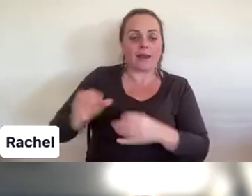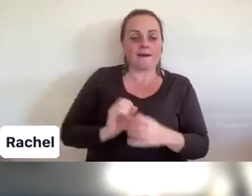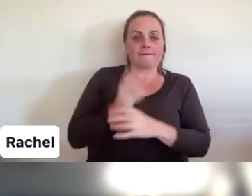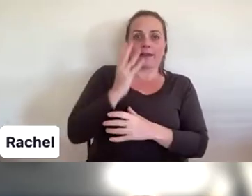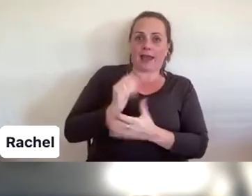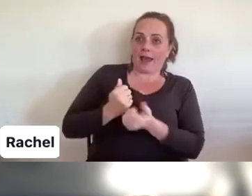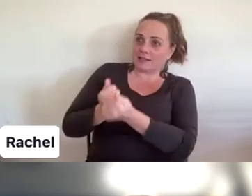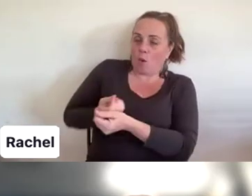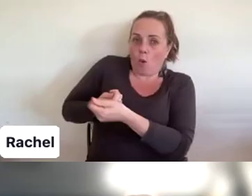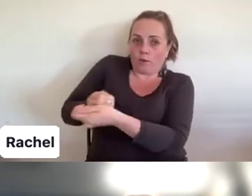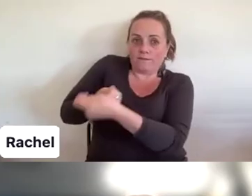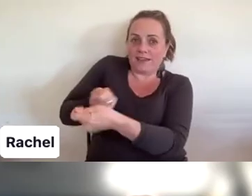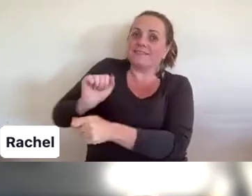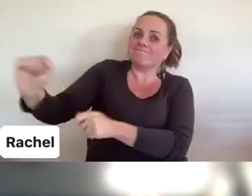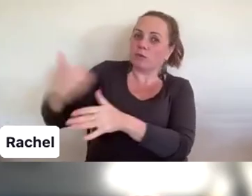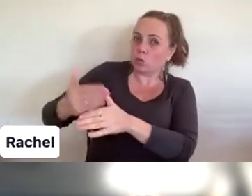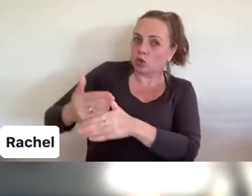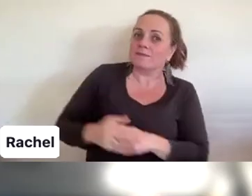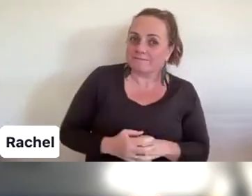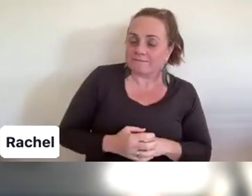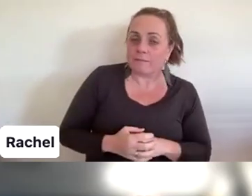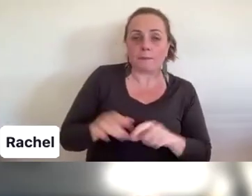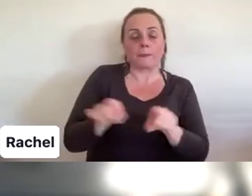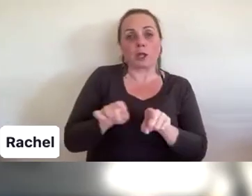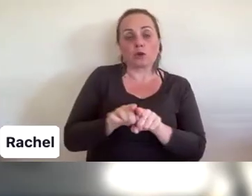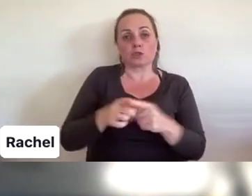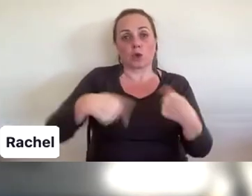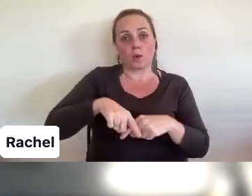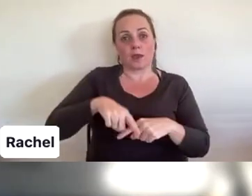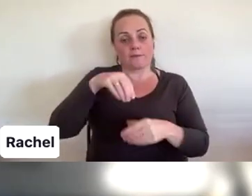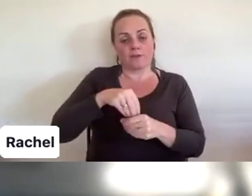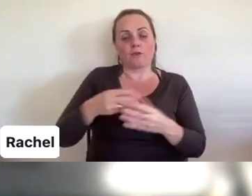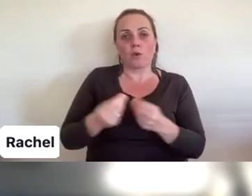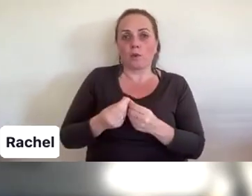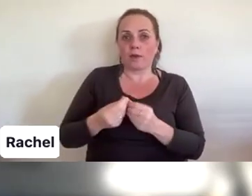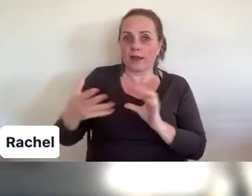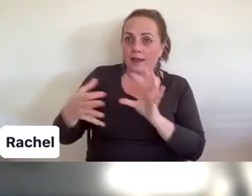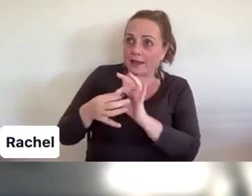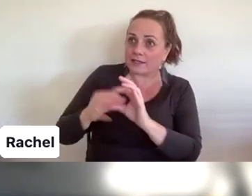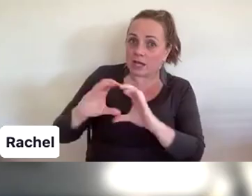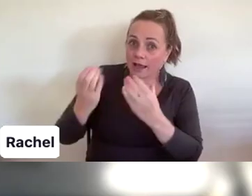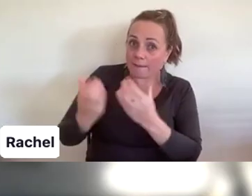to that work. We also play a role in connecting the Commission and other organisations with the